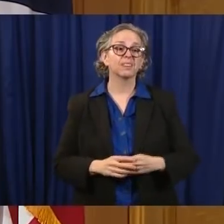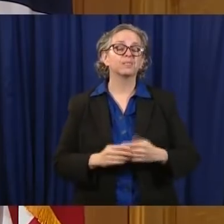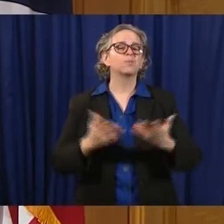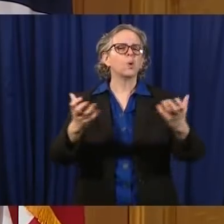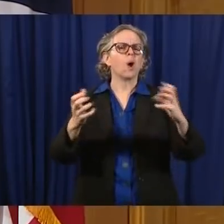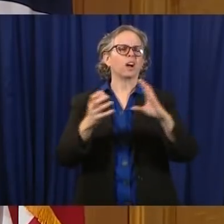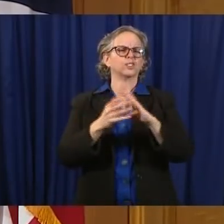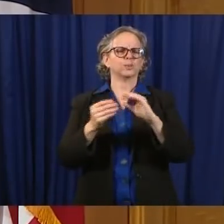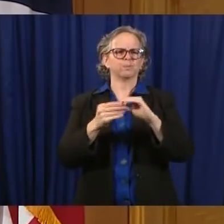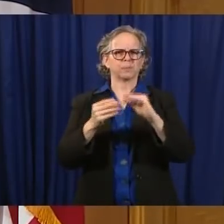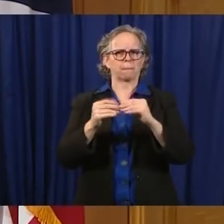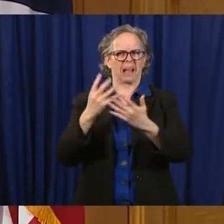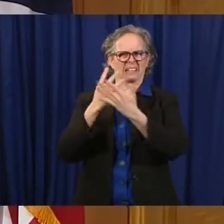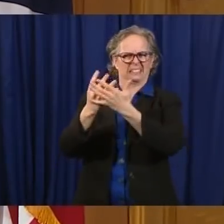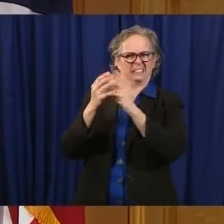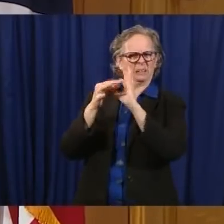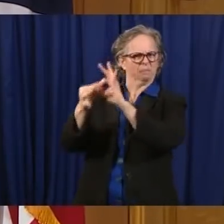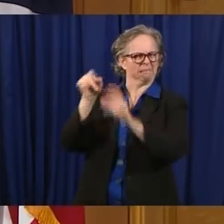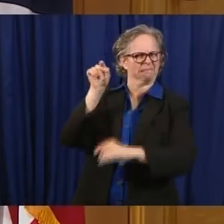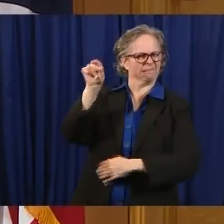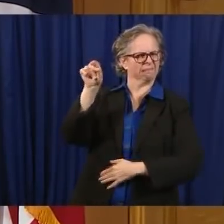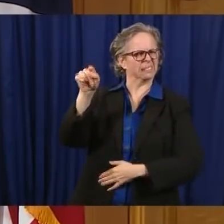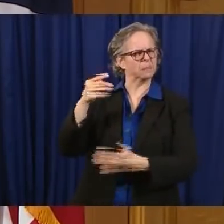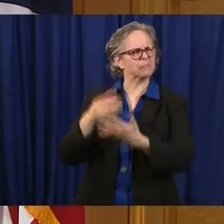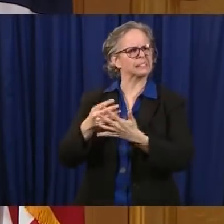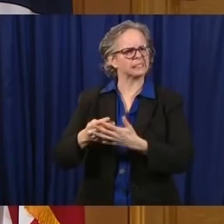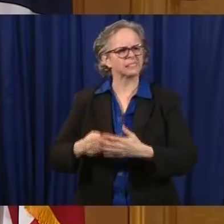SEE HOW THAT IS GOING.>>> I